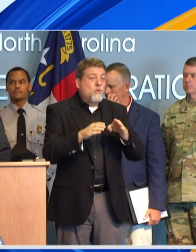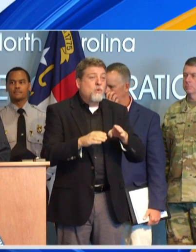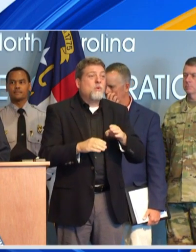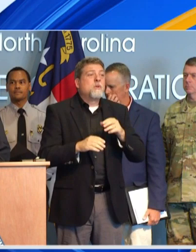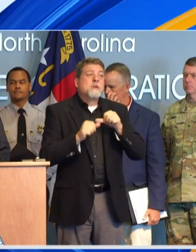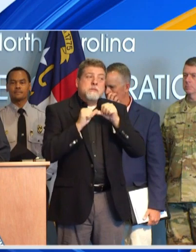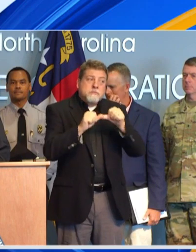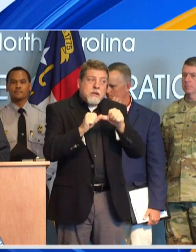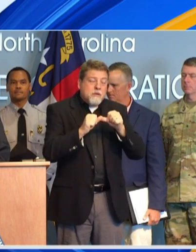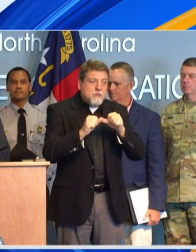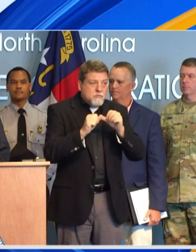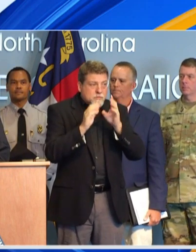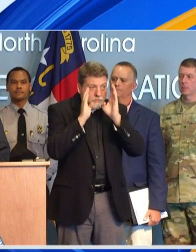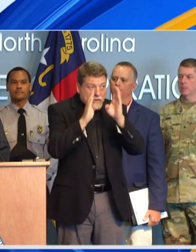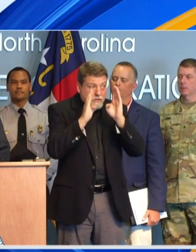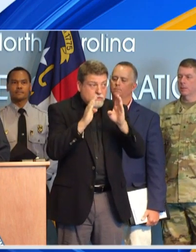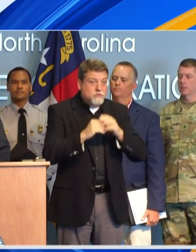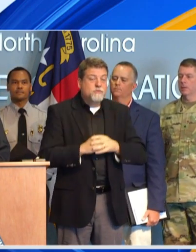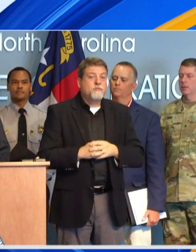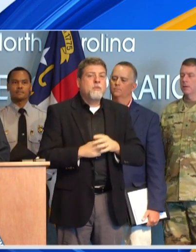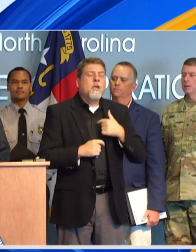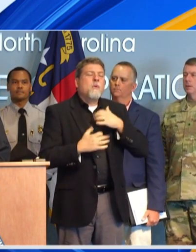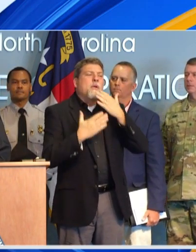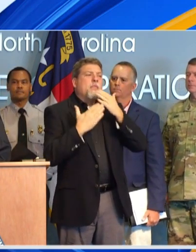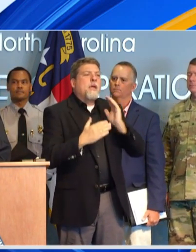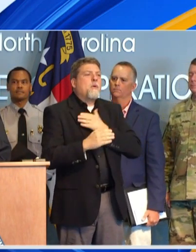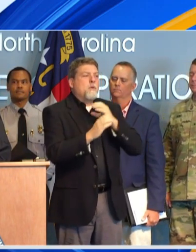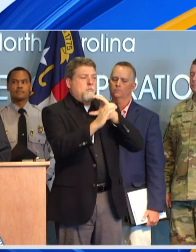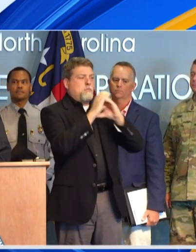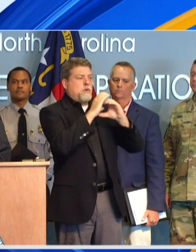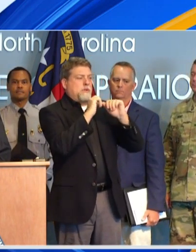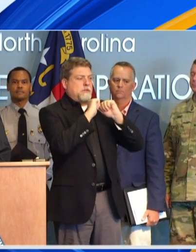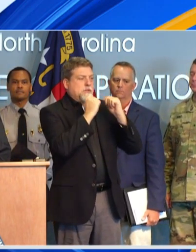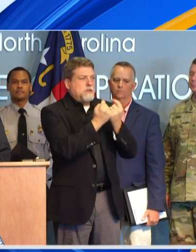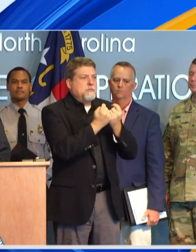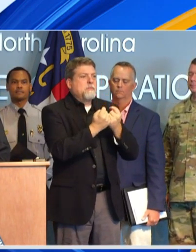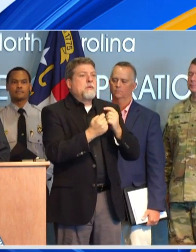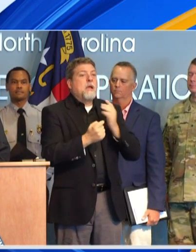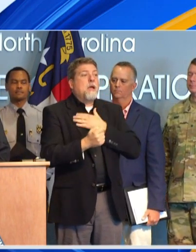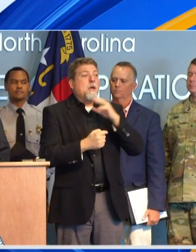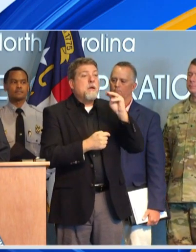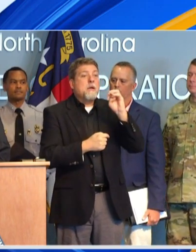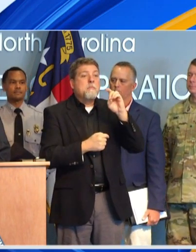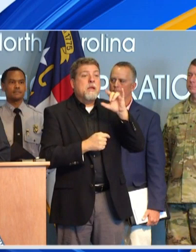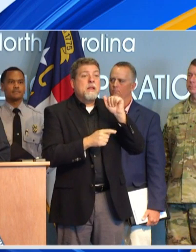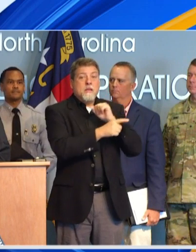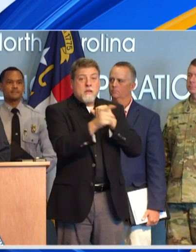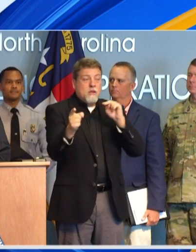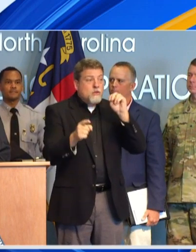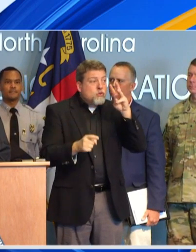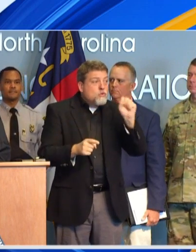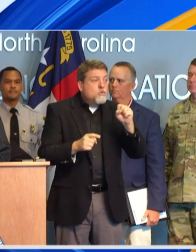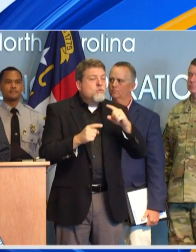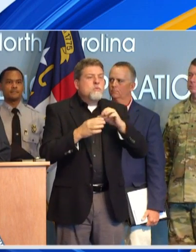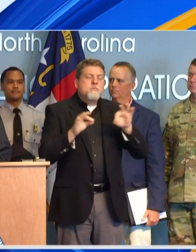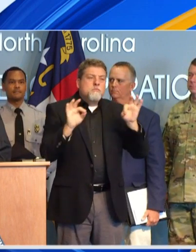SURFACE, PLEASE BE AWARE OF THE POSSIBILITY OF BLACK ICE. DON'T LET YOUR GUARD DOWN. I WANT TO GIVE A THANKS AND A JOB WELL DONE TO OUR